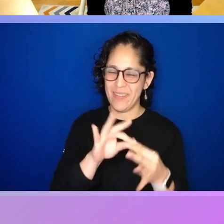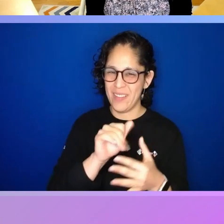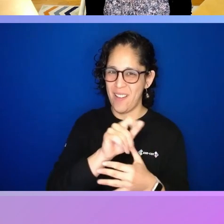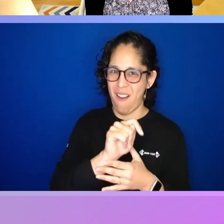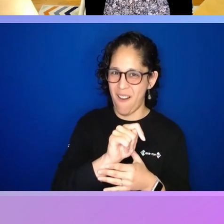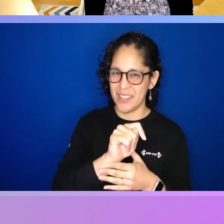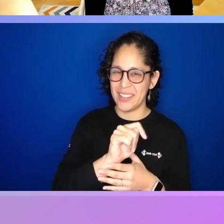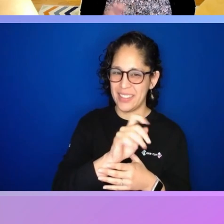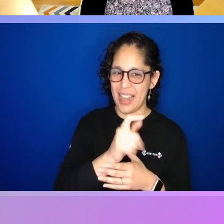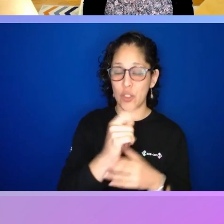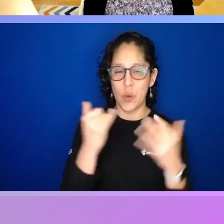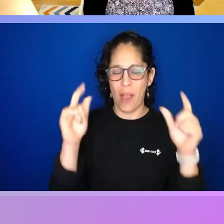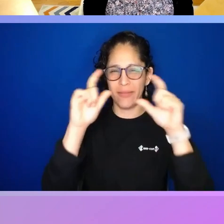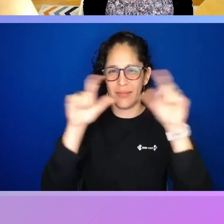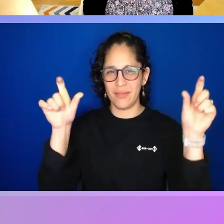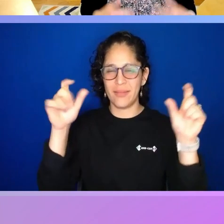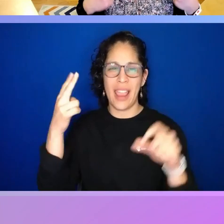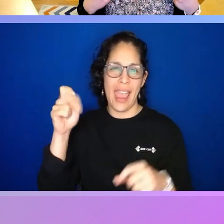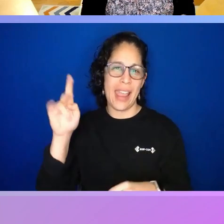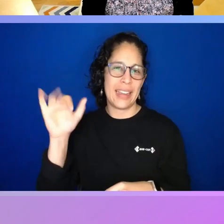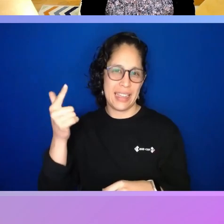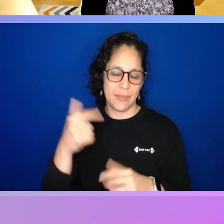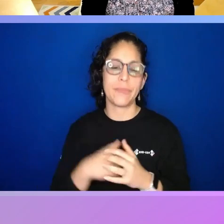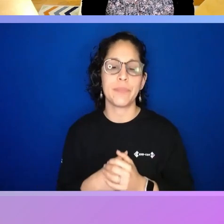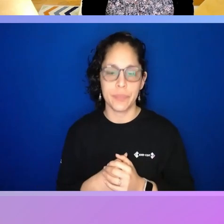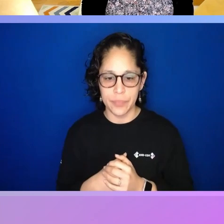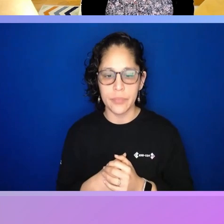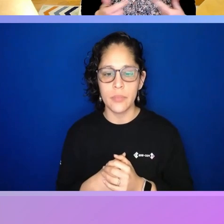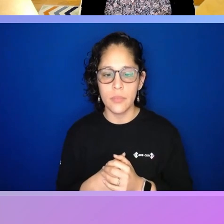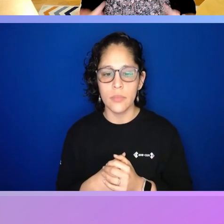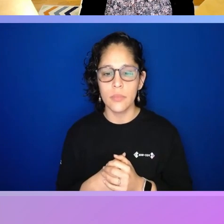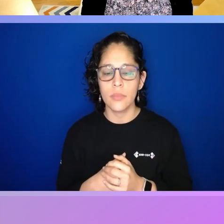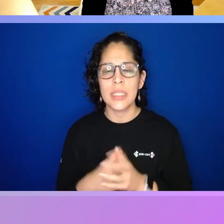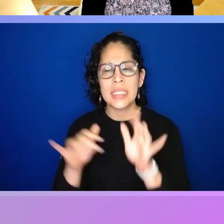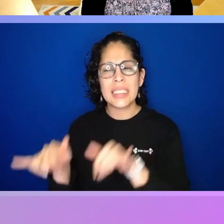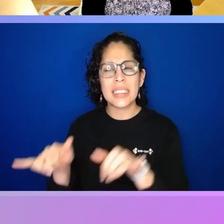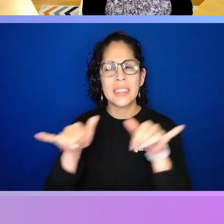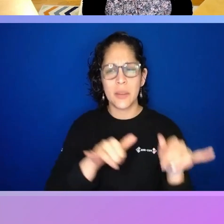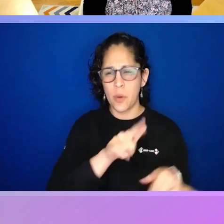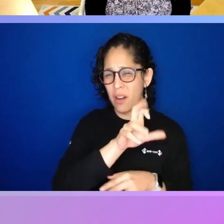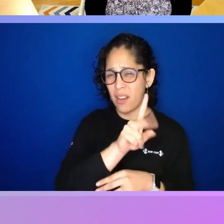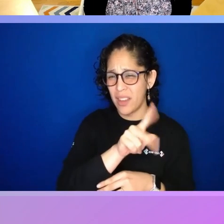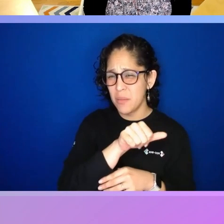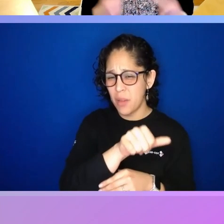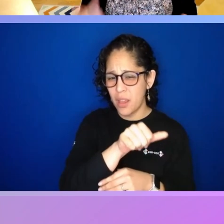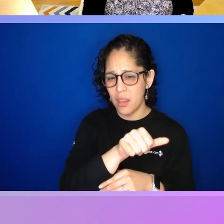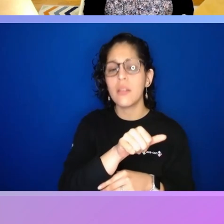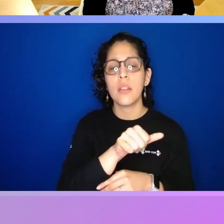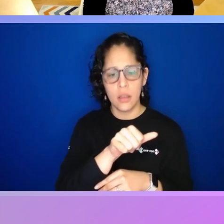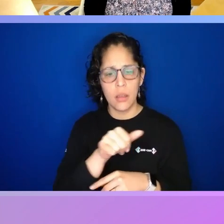what they look like in particular, so I decided that for my perspective that this would be considered decorative.